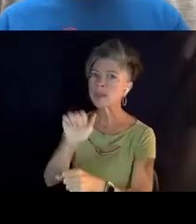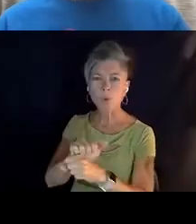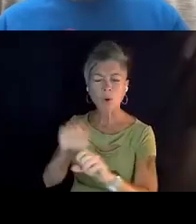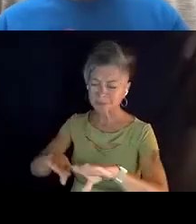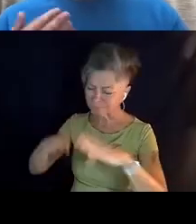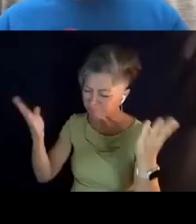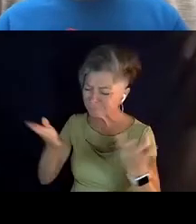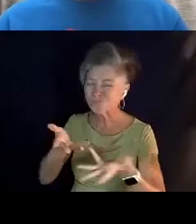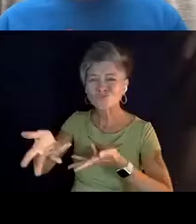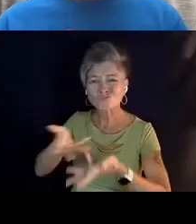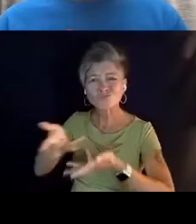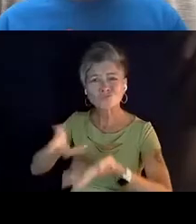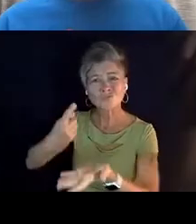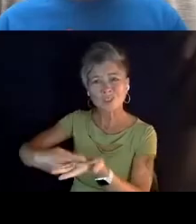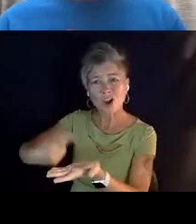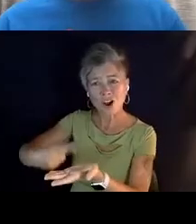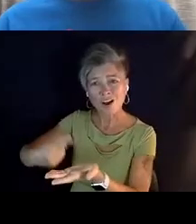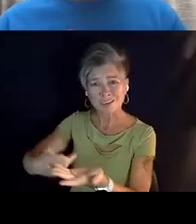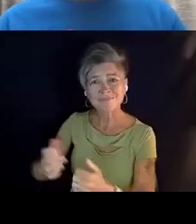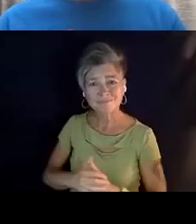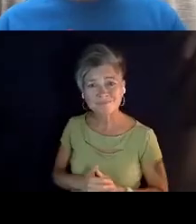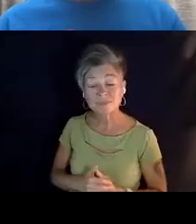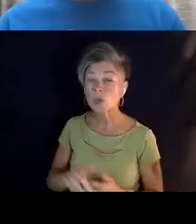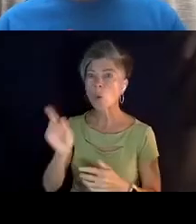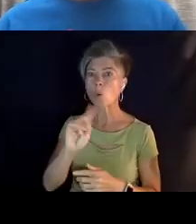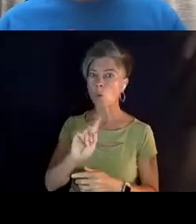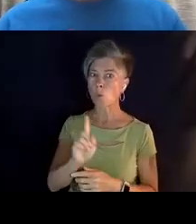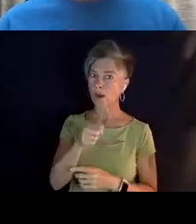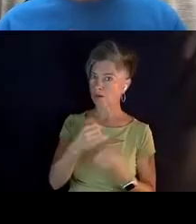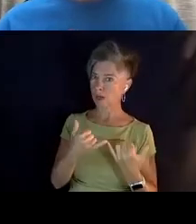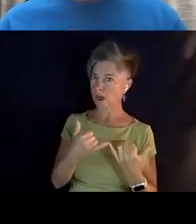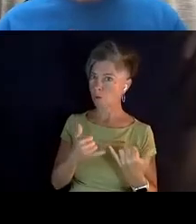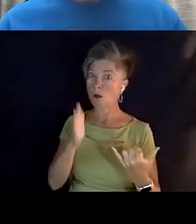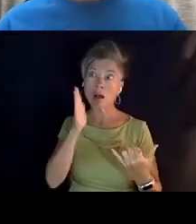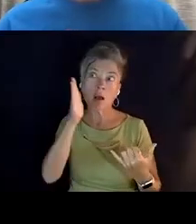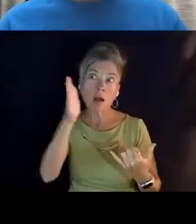So where are you at at your journey? Where do you see yourself in one year, five year, 10 years?